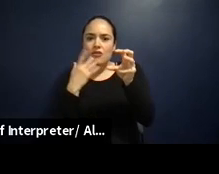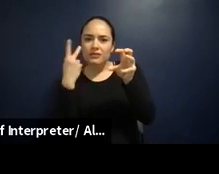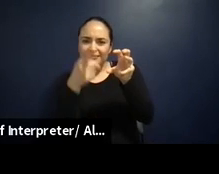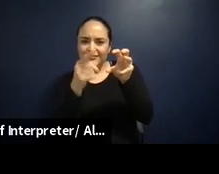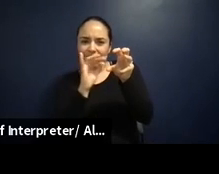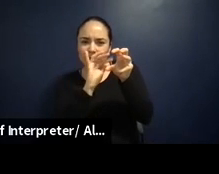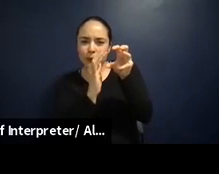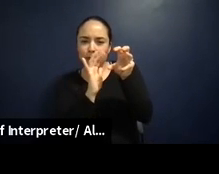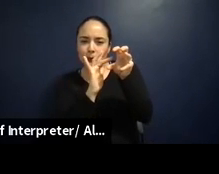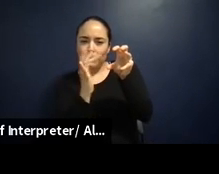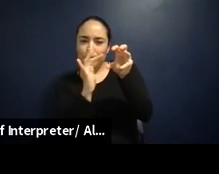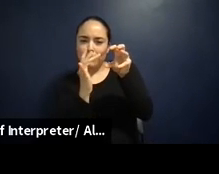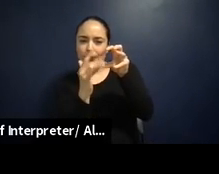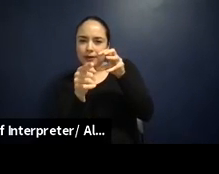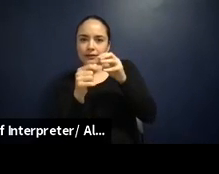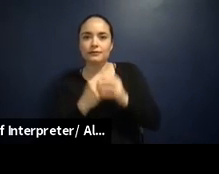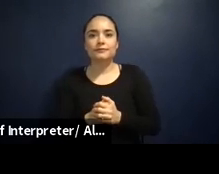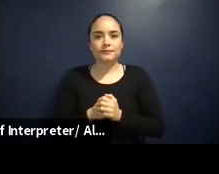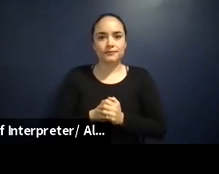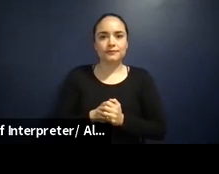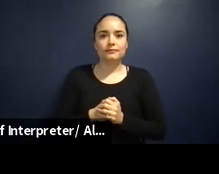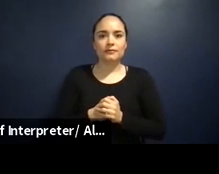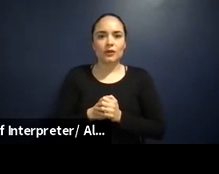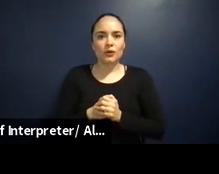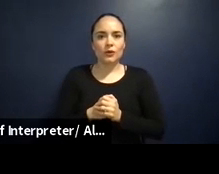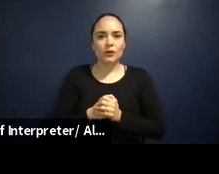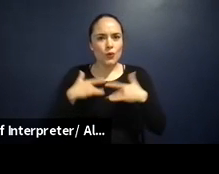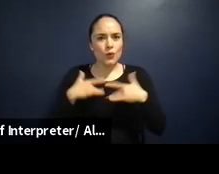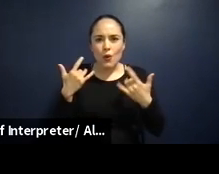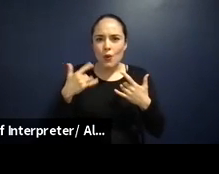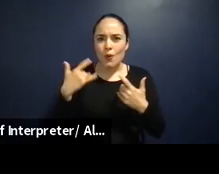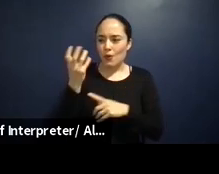super, super light. [Kim]: Right. So it's very, very light, and some of them you can actually kind of crush